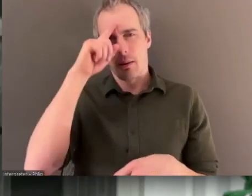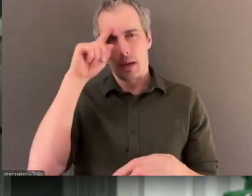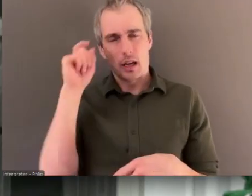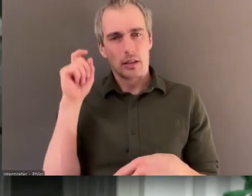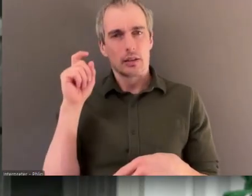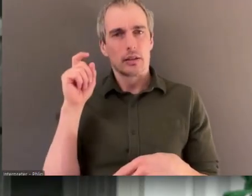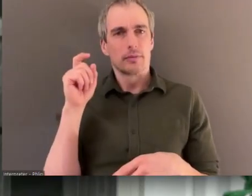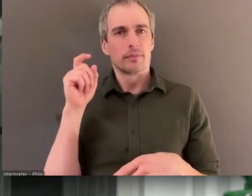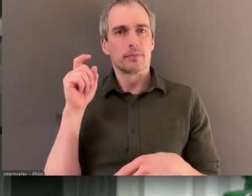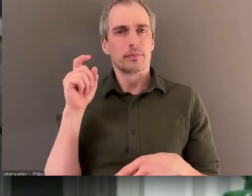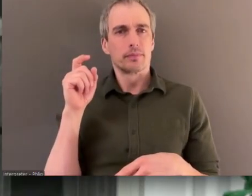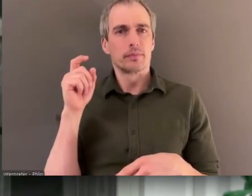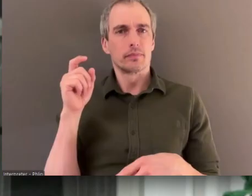utilizing first